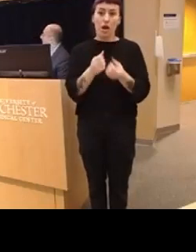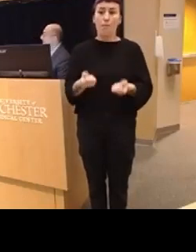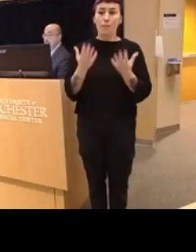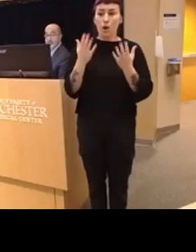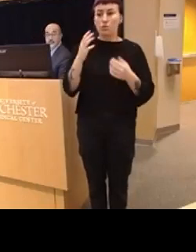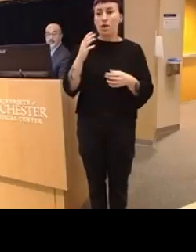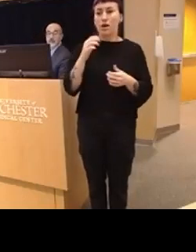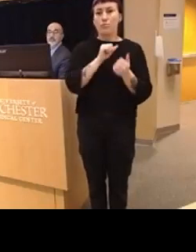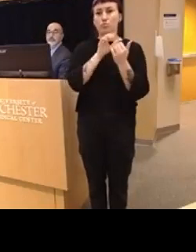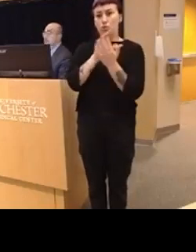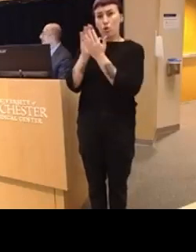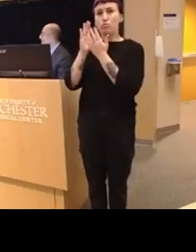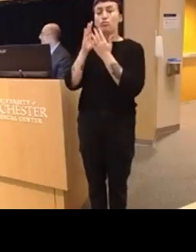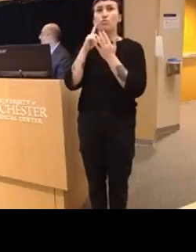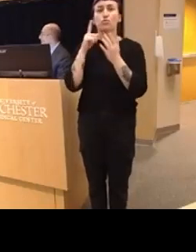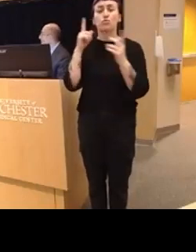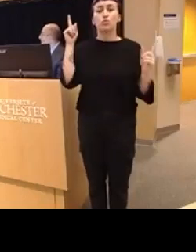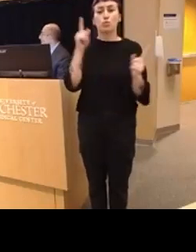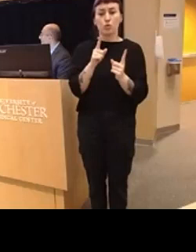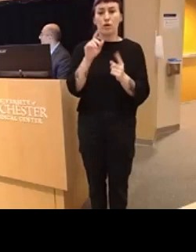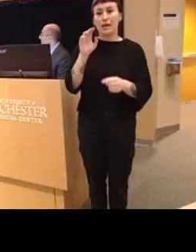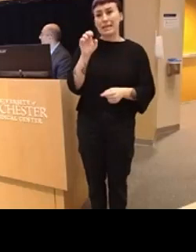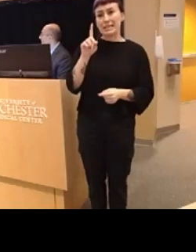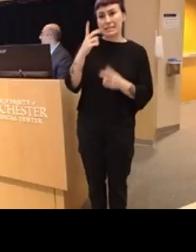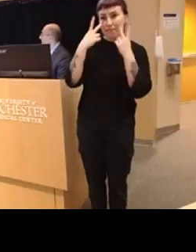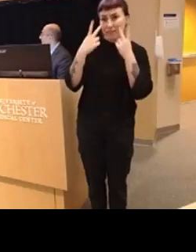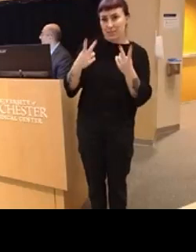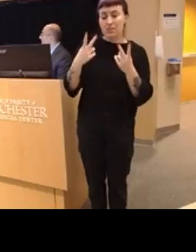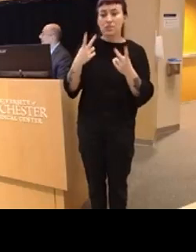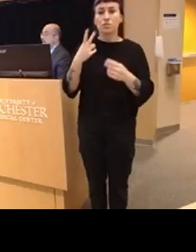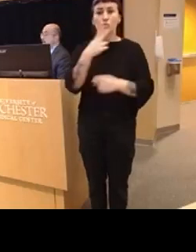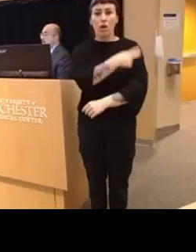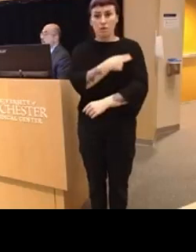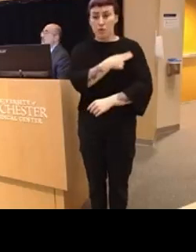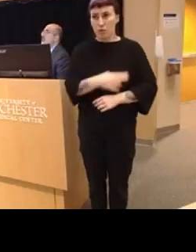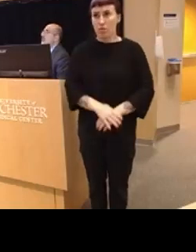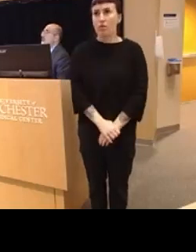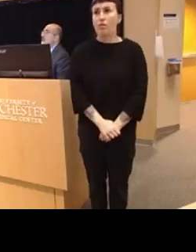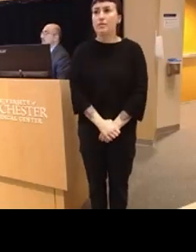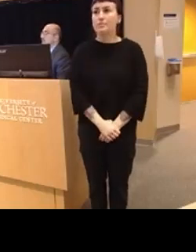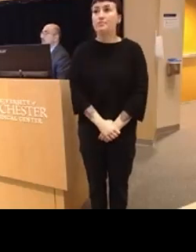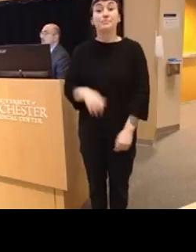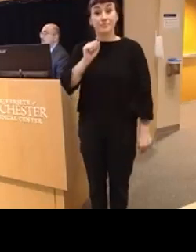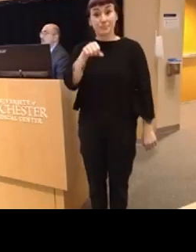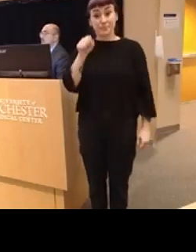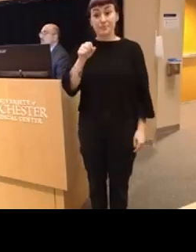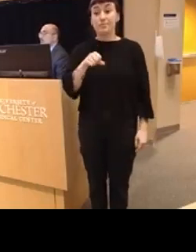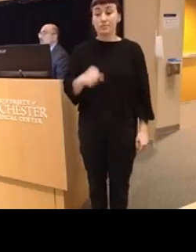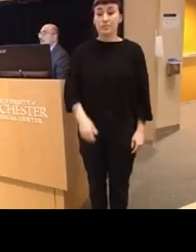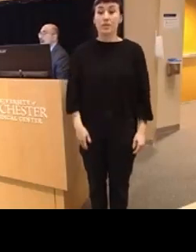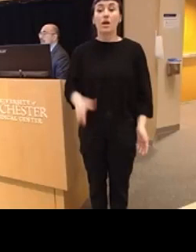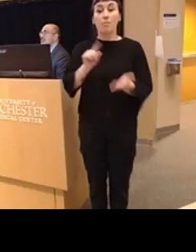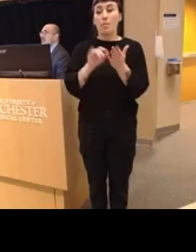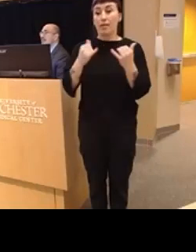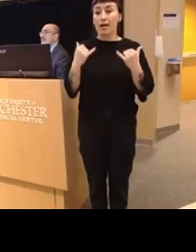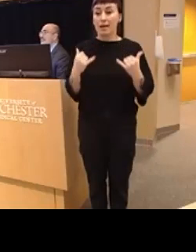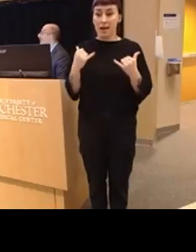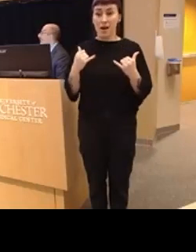approach reduces Ed visits or Hospital admissions um yes so we're publishing that now so we have we